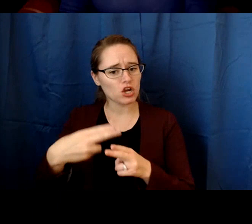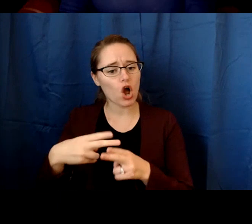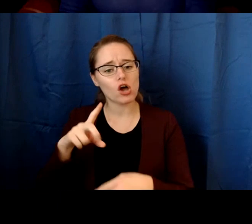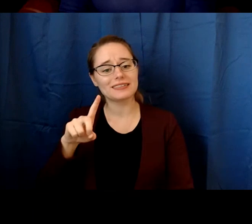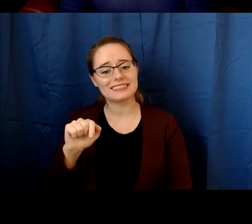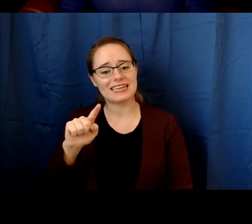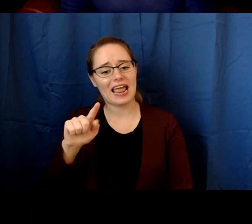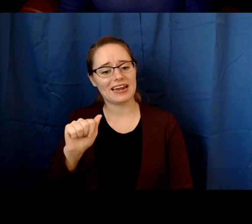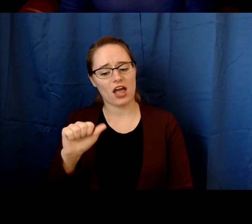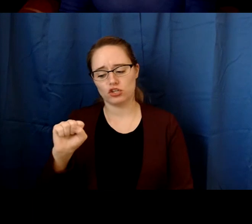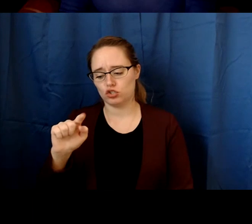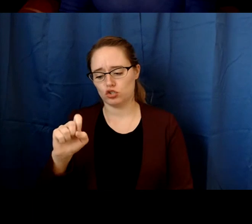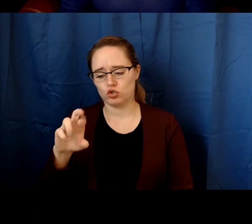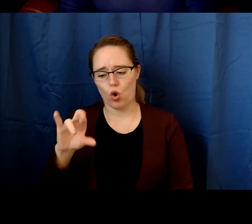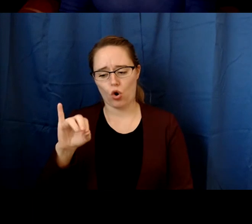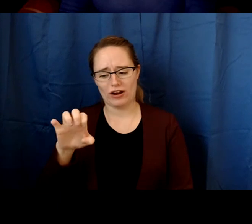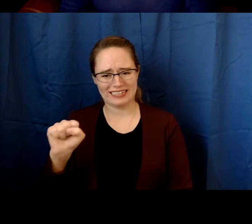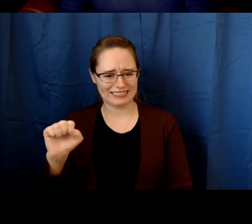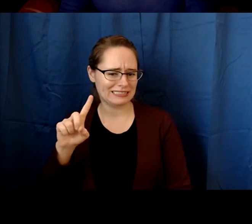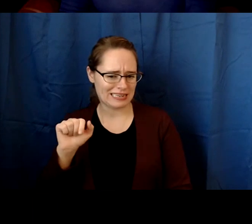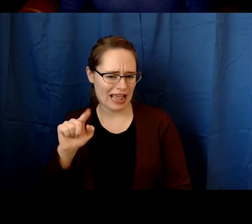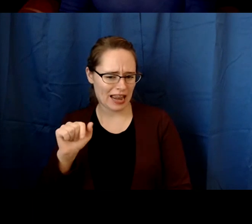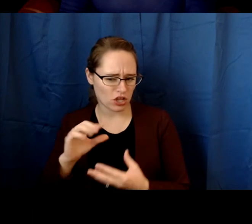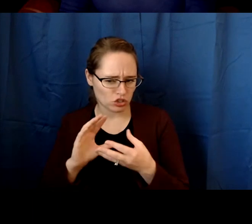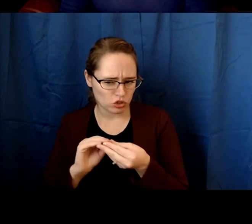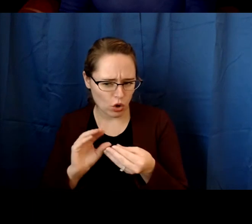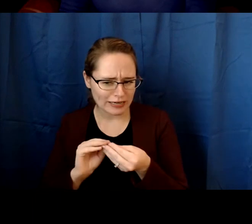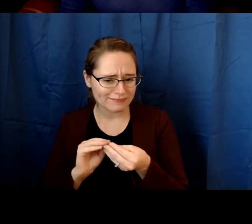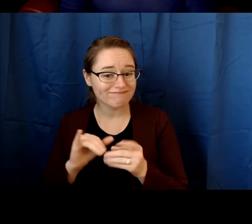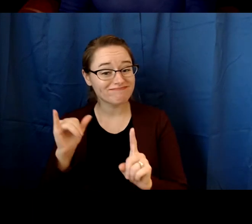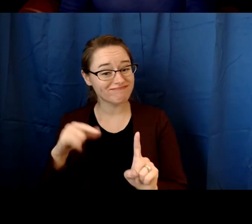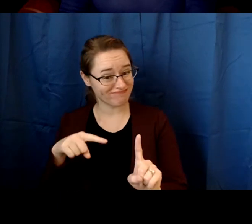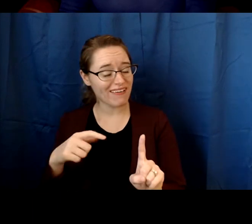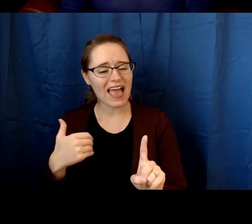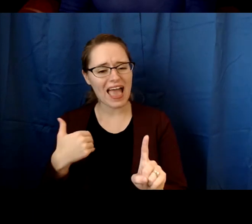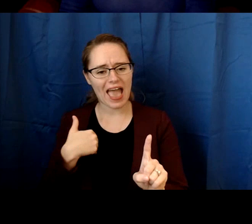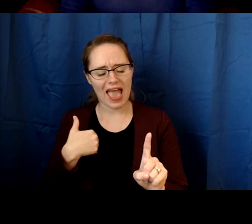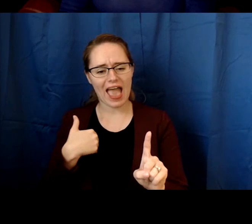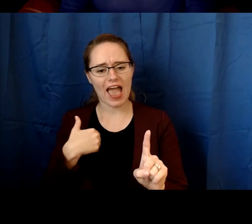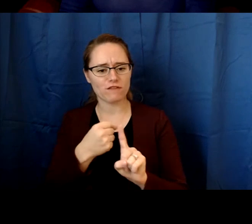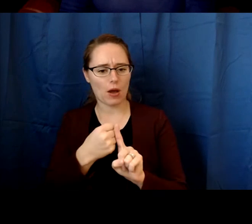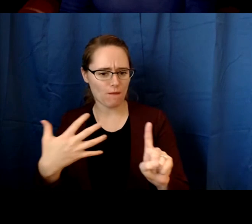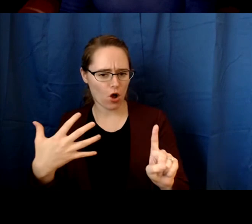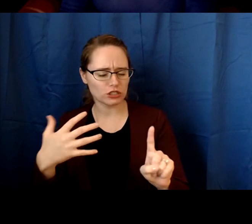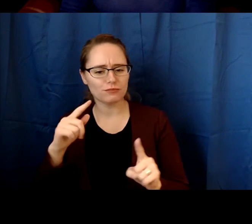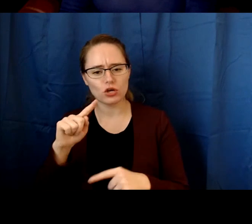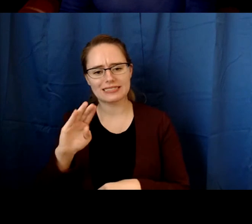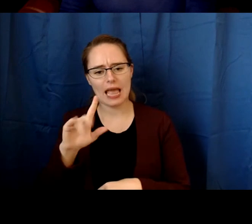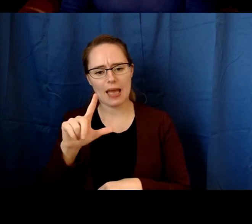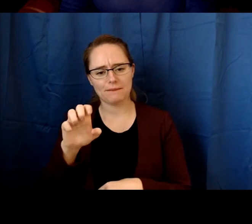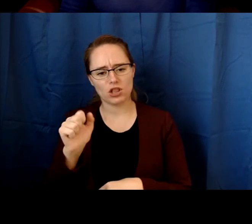in that application, and in that data stories, there's multiple Tableau-embedded visualizations.